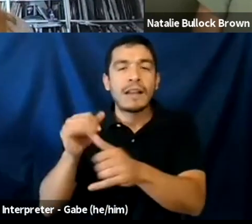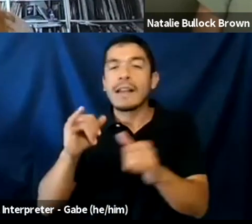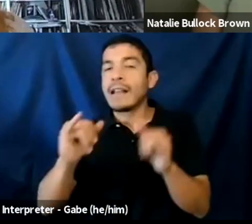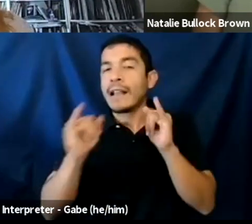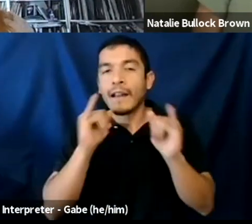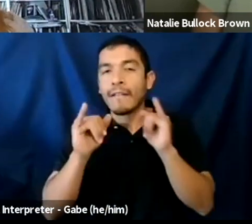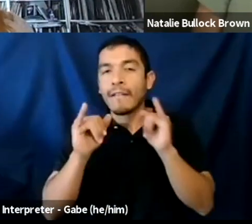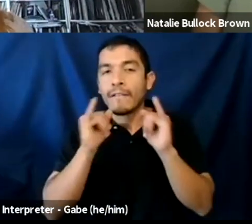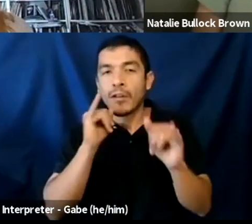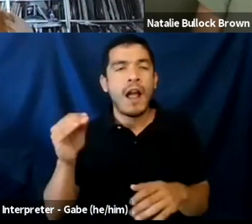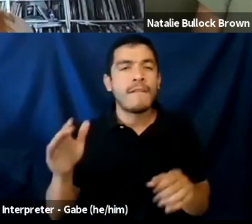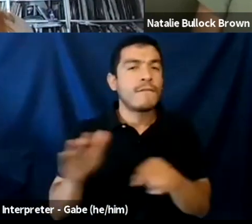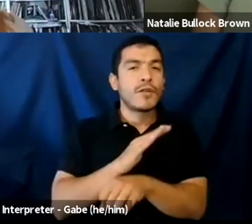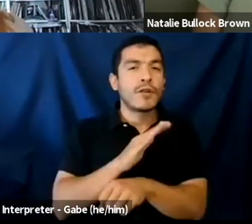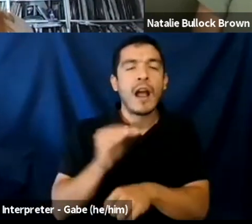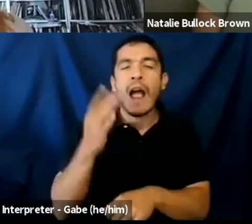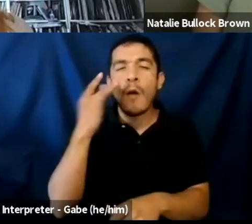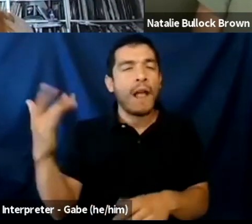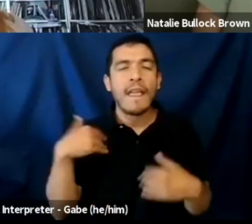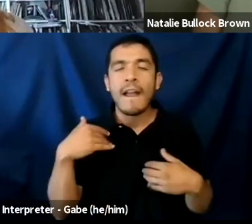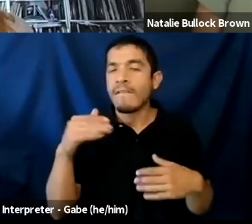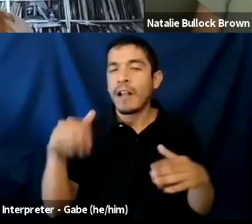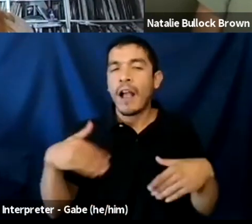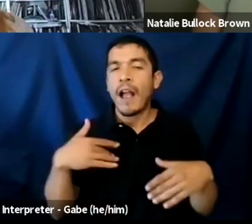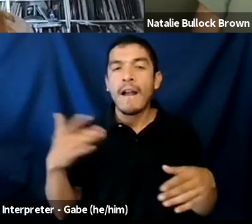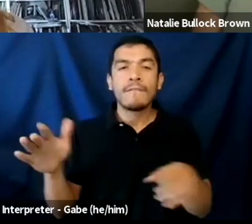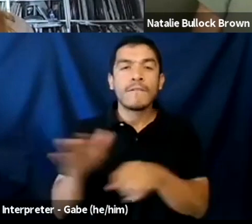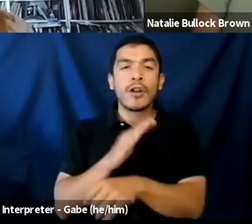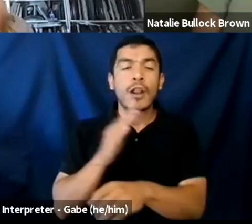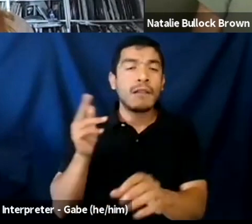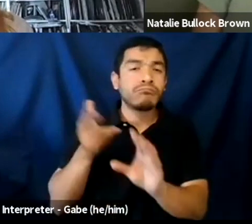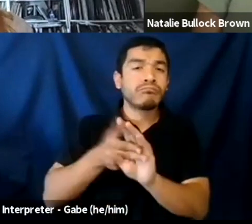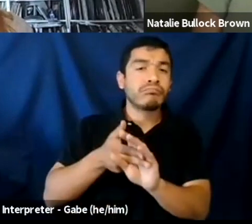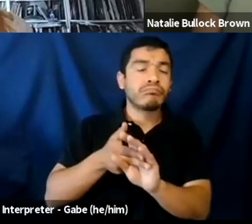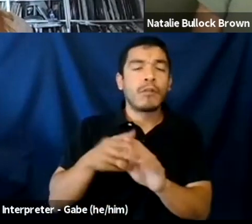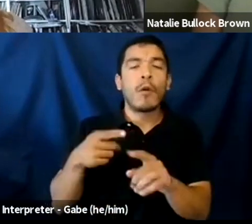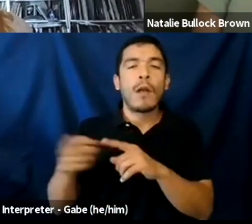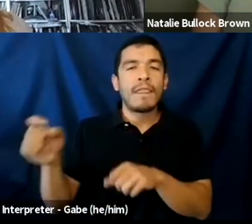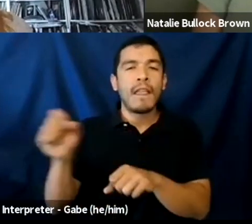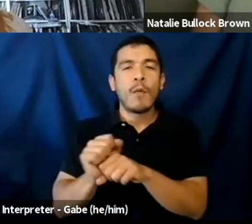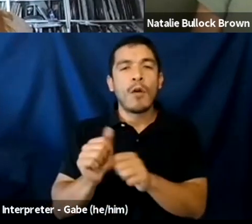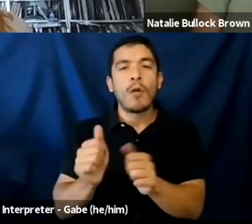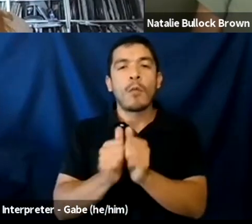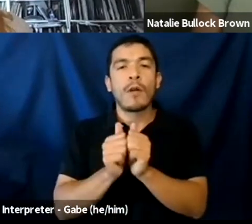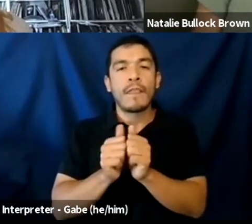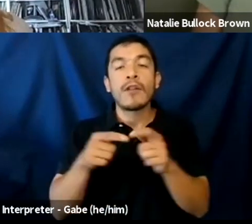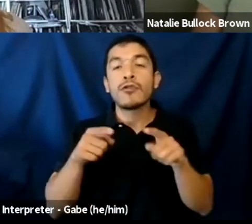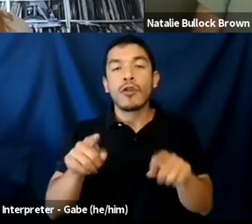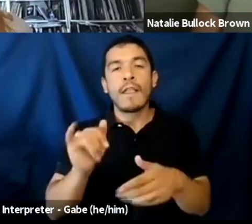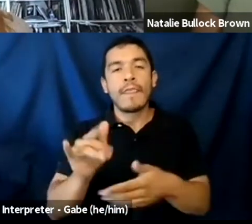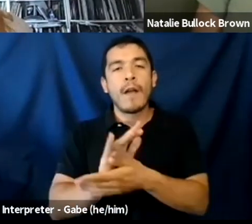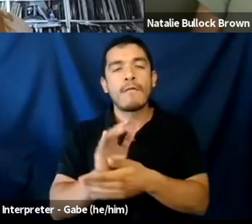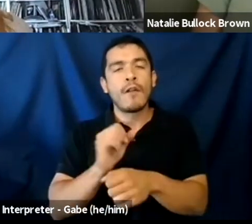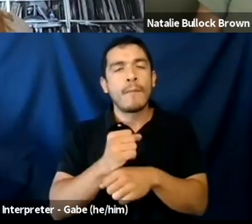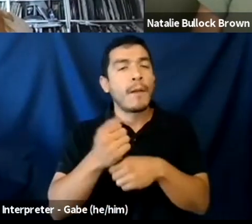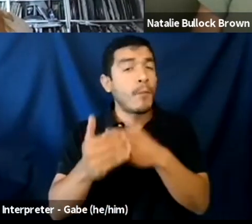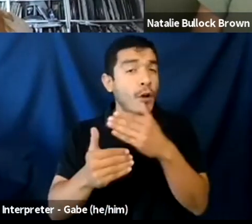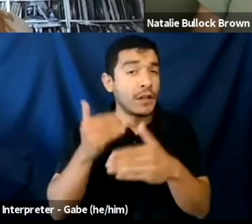and why they haven't had full participation when they engage, full participation during the filmmaking process. And I know it's different.